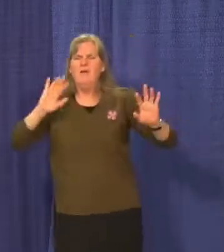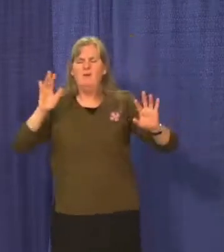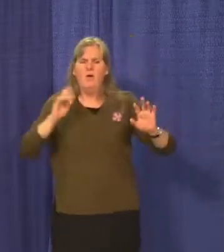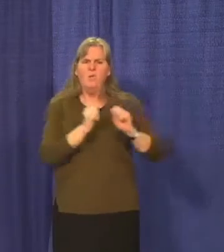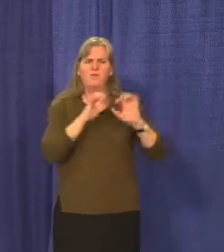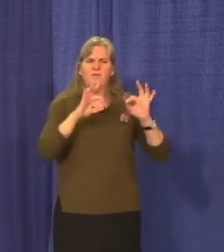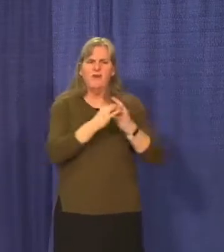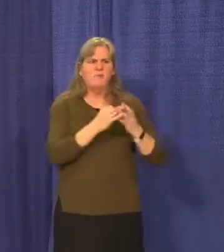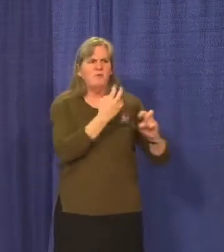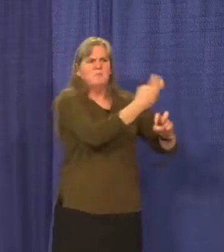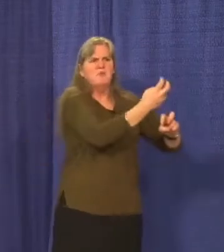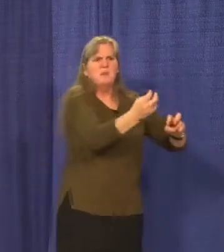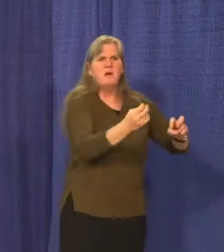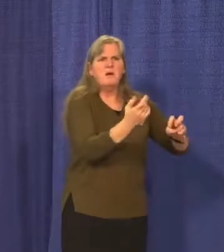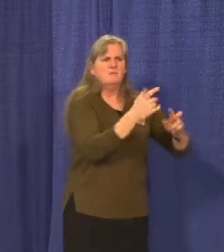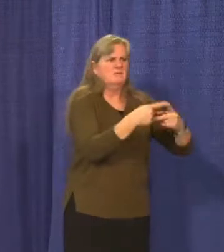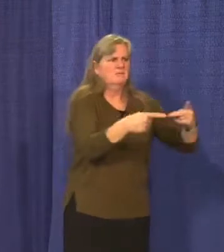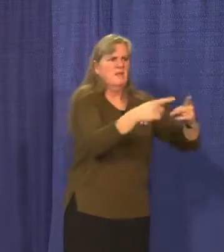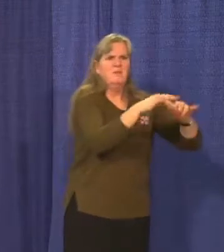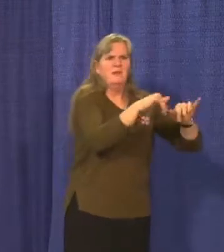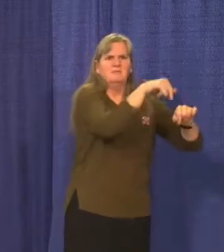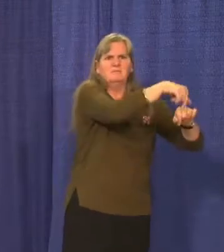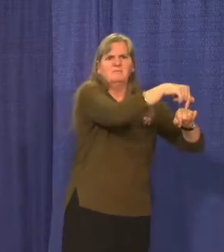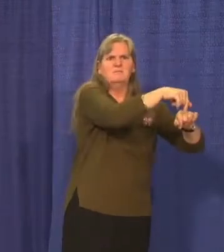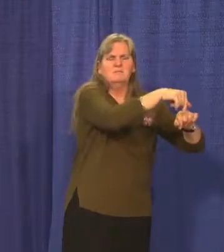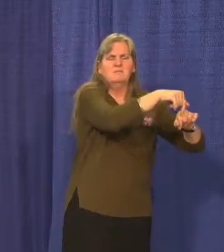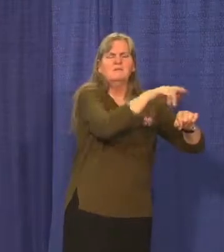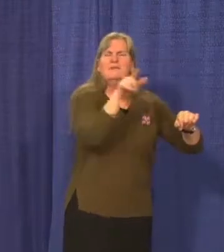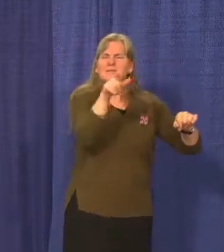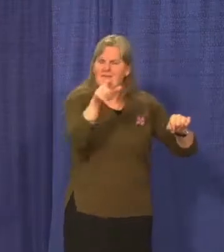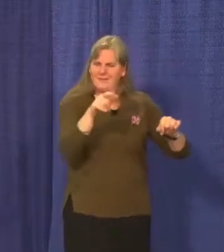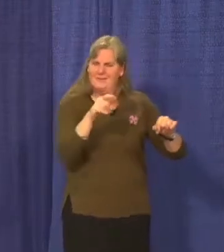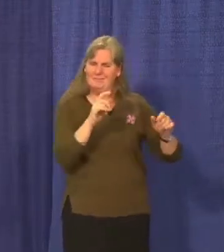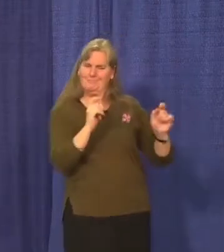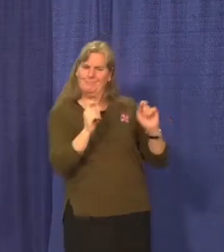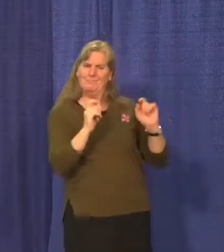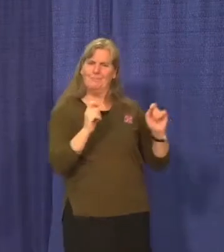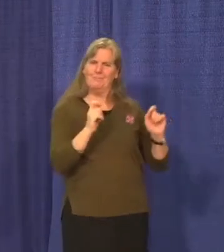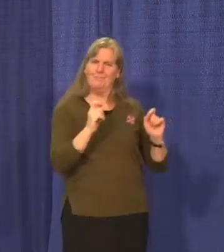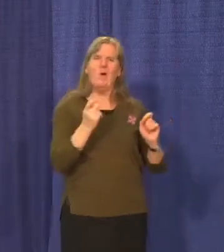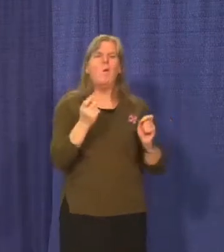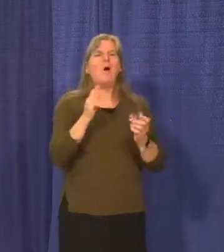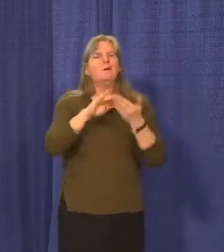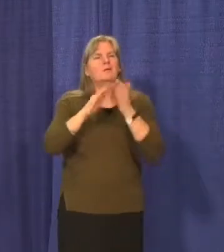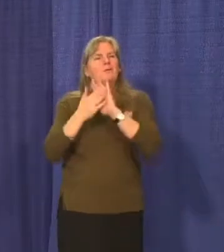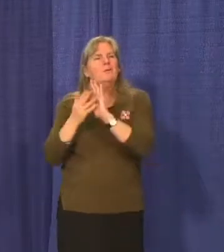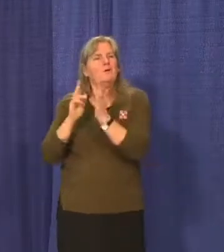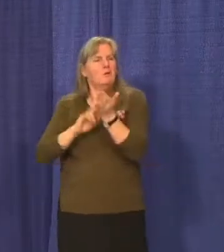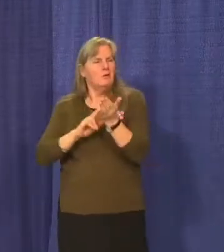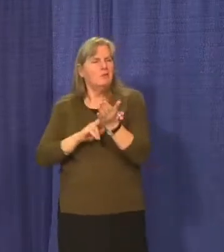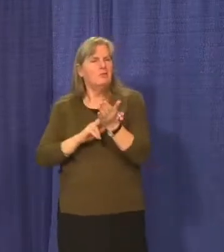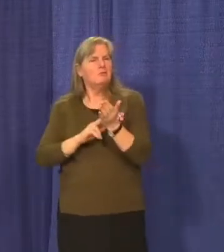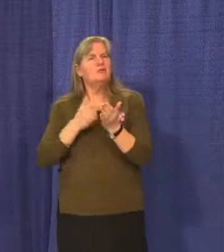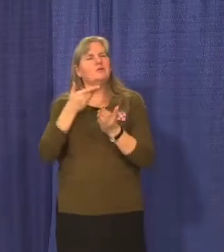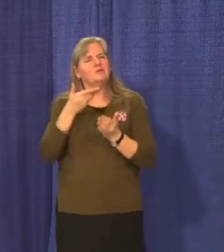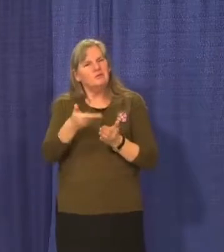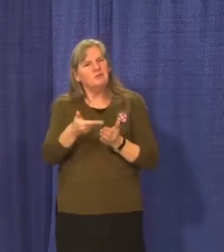but it was smooth. In Carcross, one of the community nurses had been sort of assigned as a greeter because